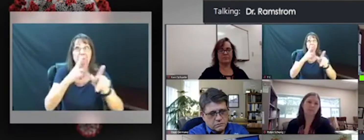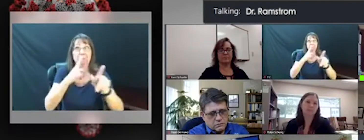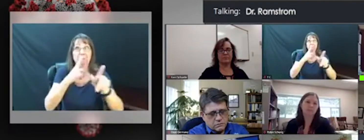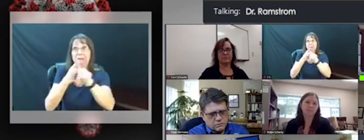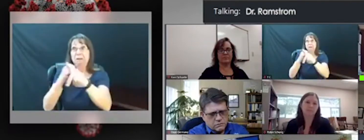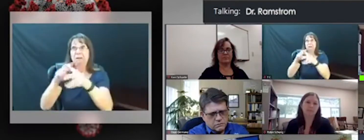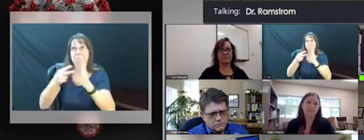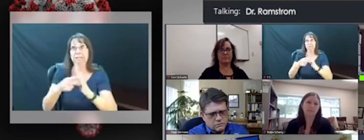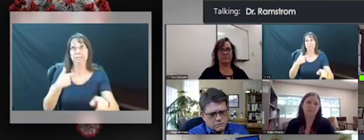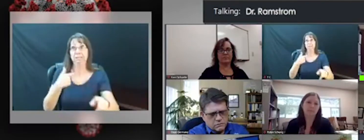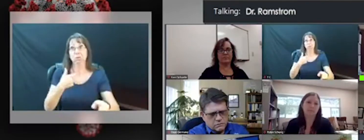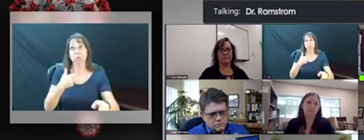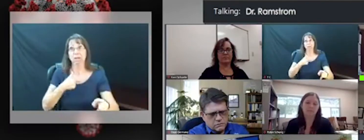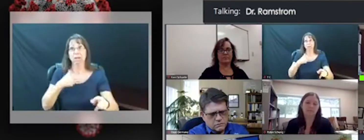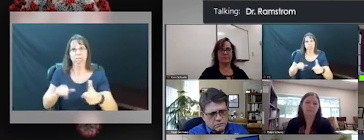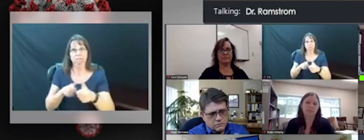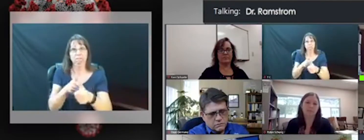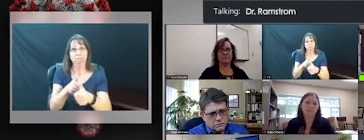Yeah, I think we were anticipating it.